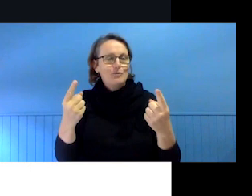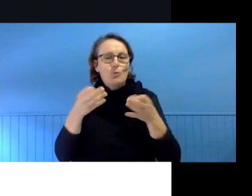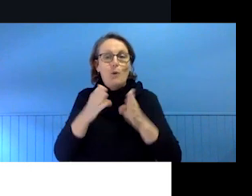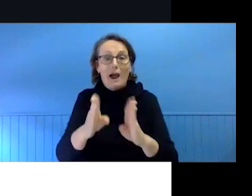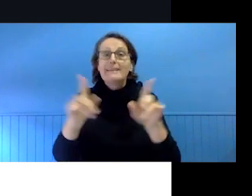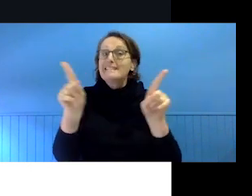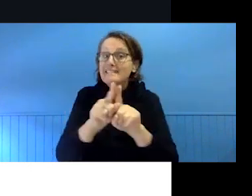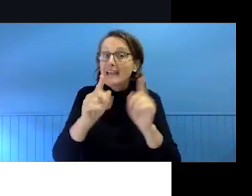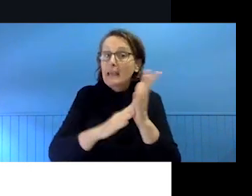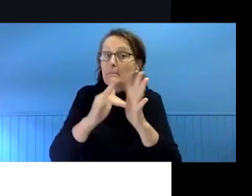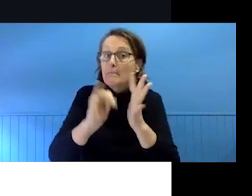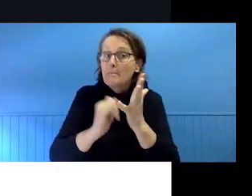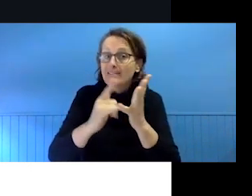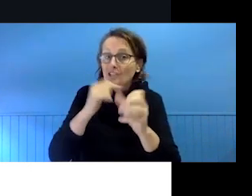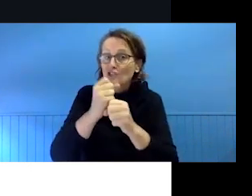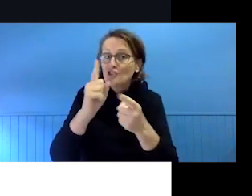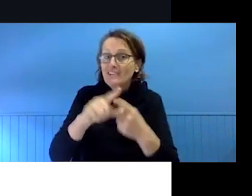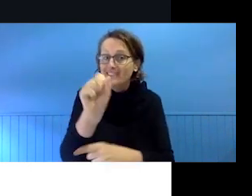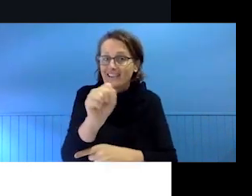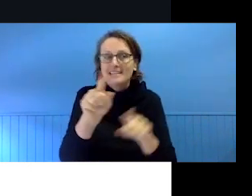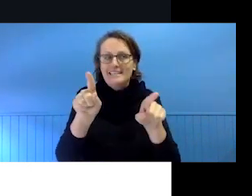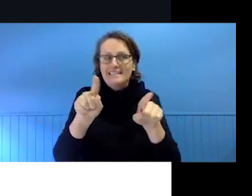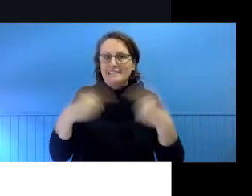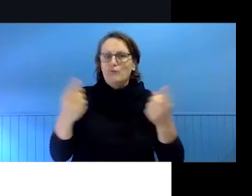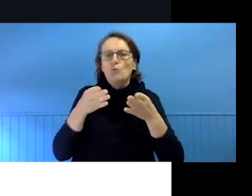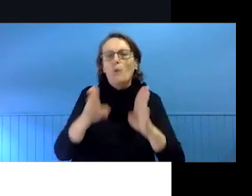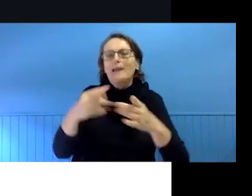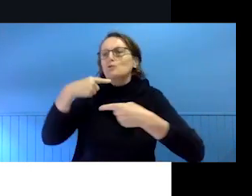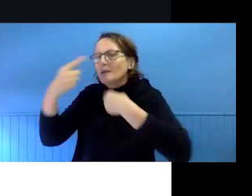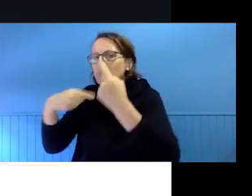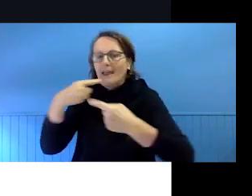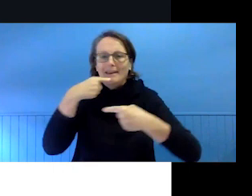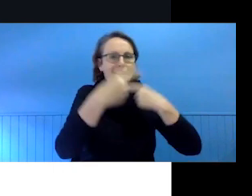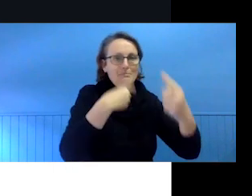Once you have established the key messages, how will you communicate those